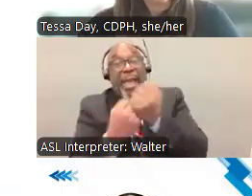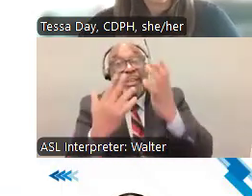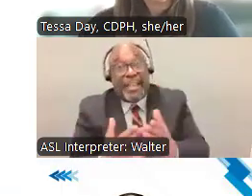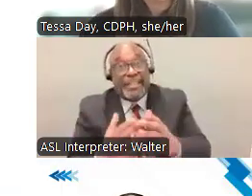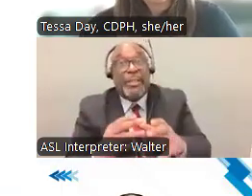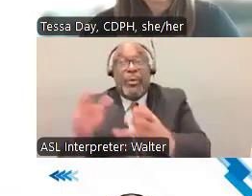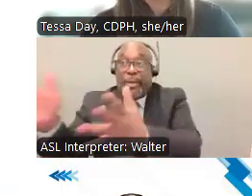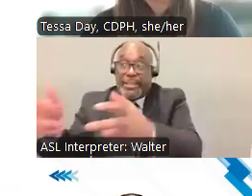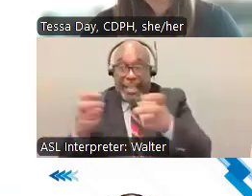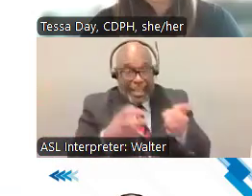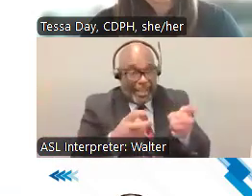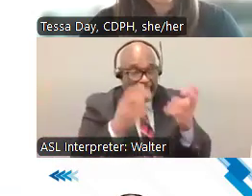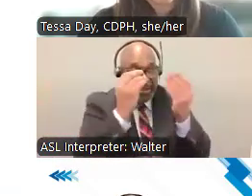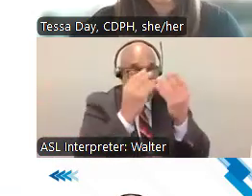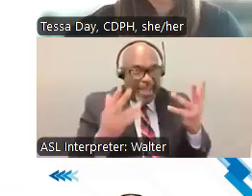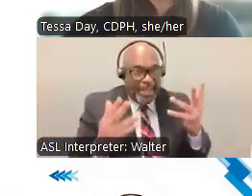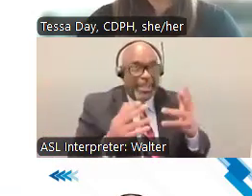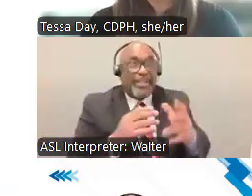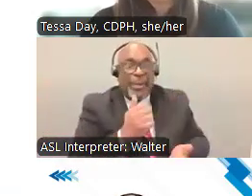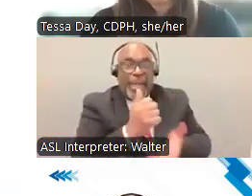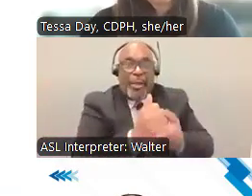13:38:19 information to advance the 13:38:22 rights and wellbeing of people